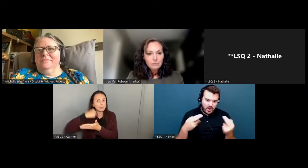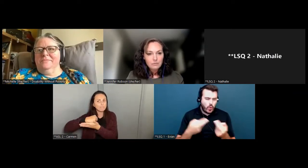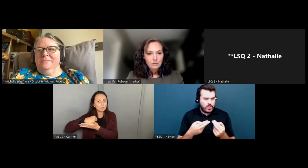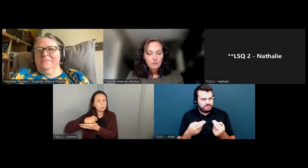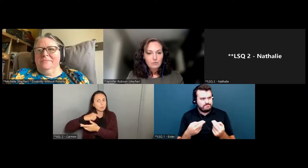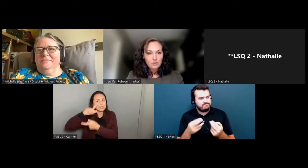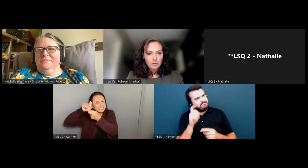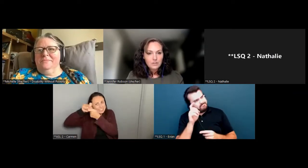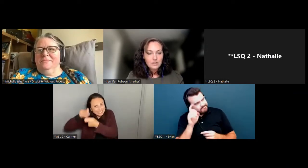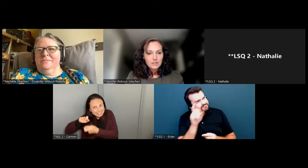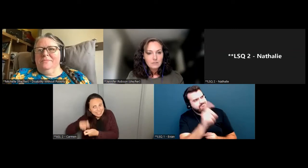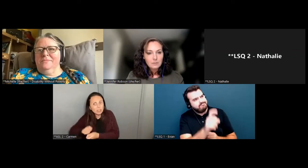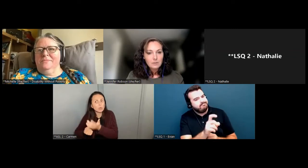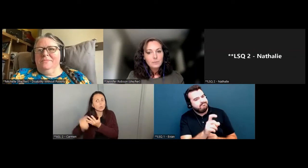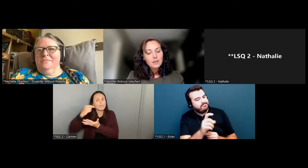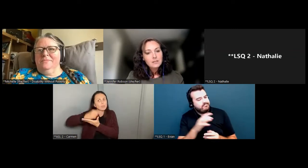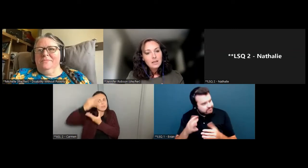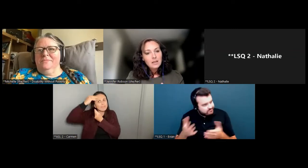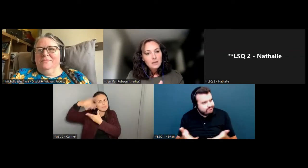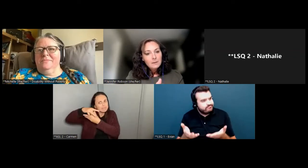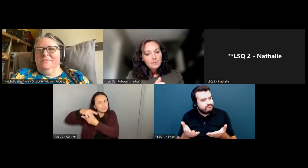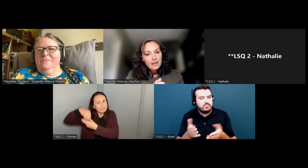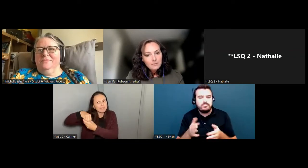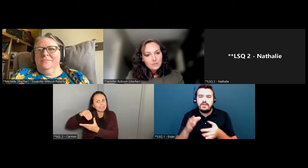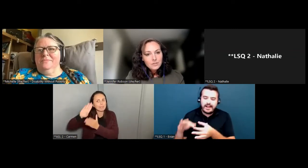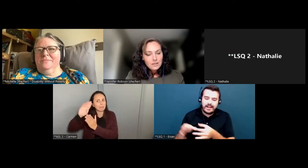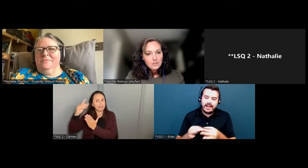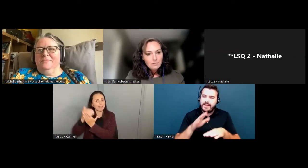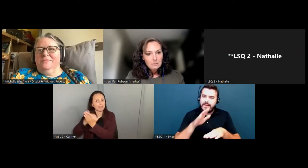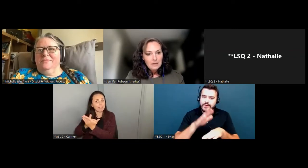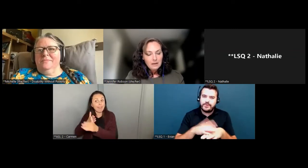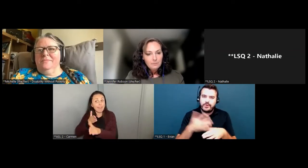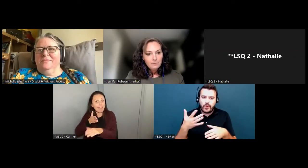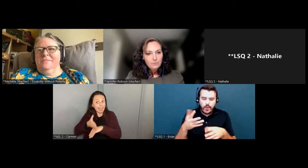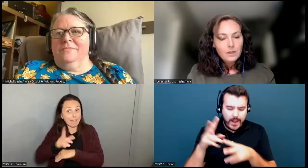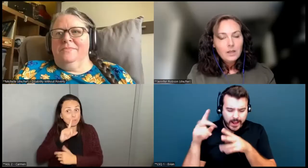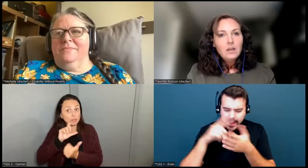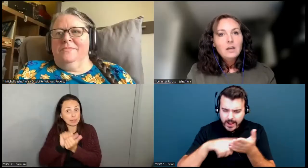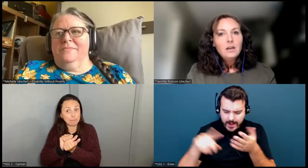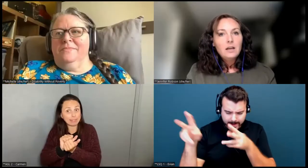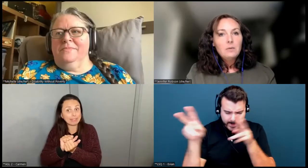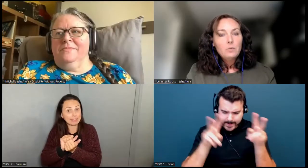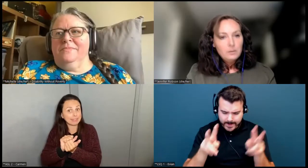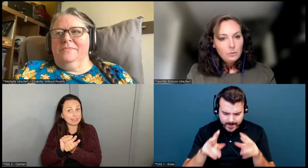DETAILED REVIEW OF THE CONTENT OF THE BILL. BECAUSE AFTER THE STAGE OF COMMITTEE, WHEN